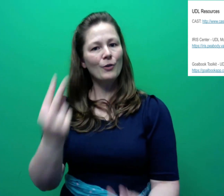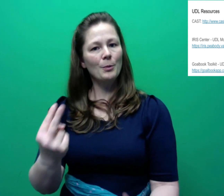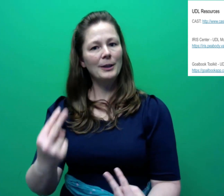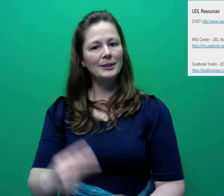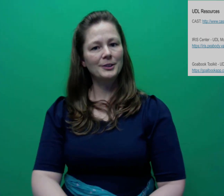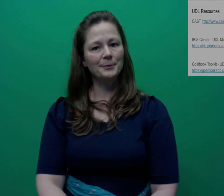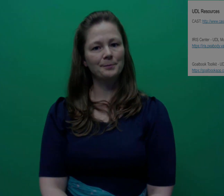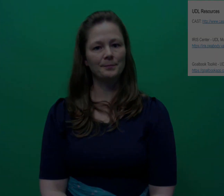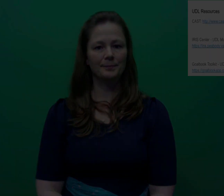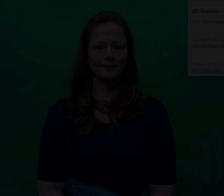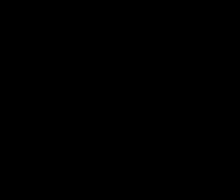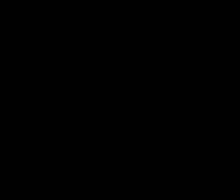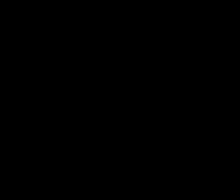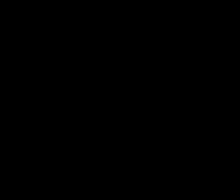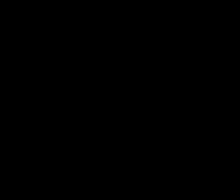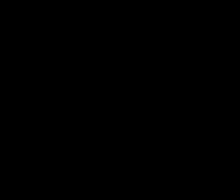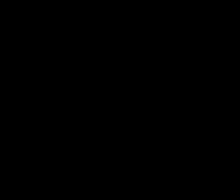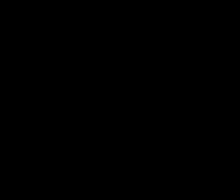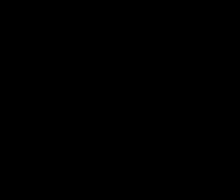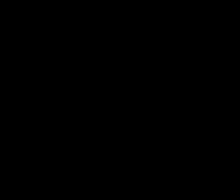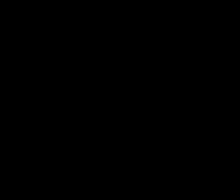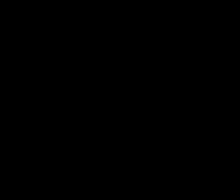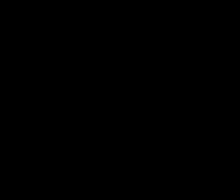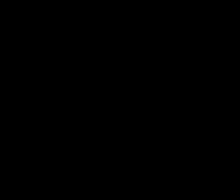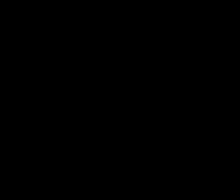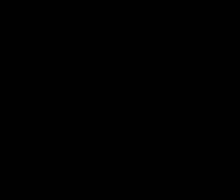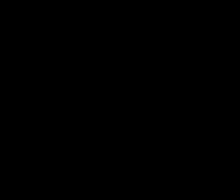Thank you for watching